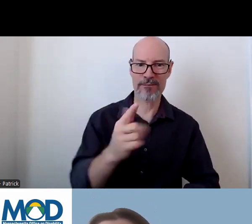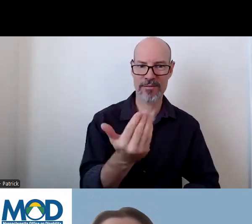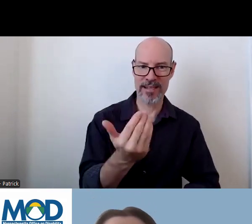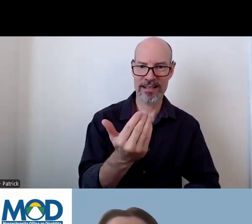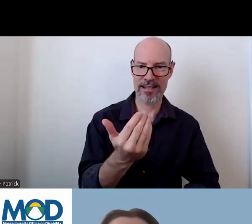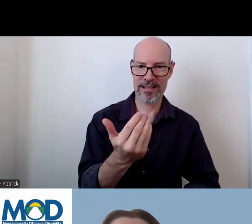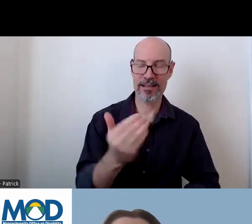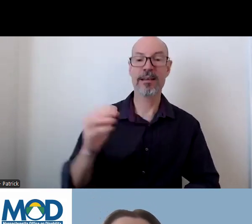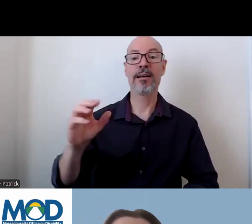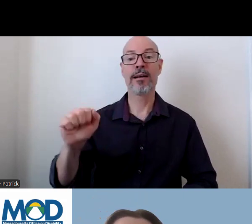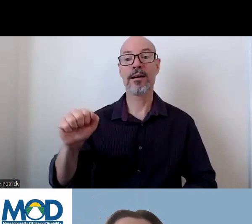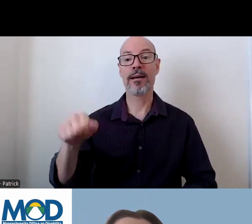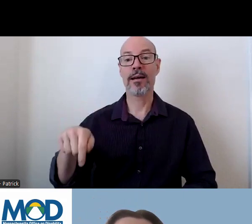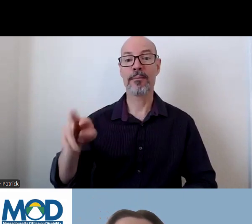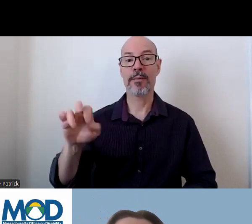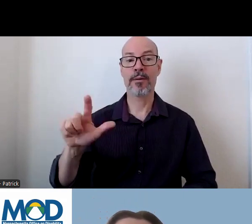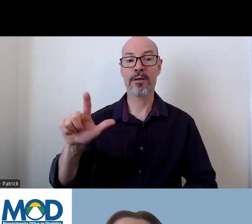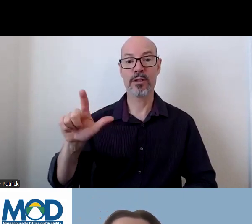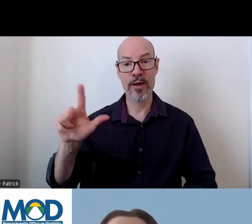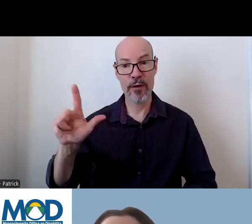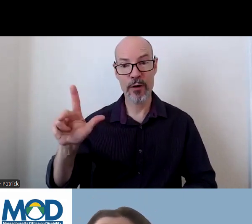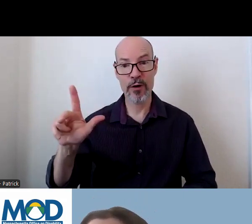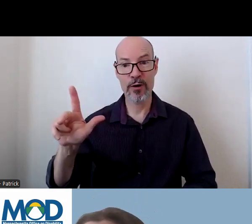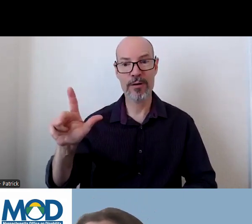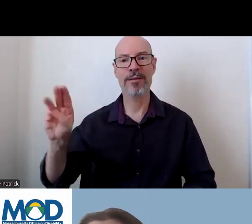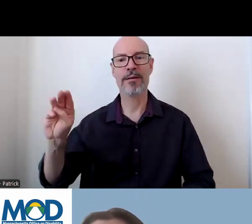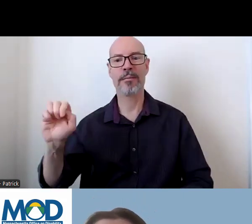We have one oh on April 23rd, and May 19th in case you still